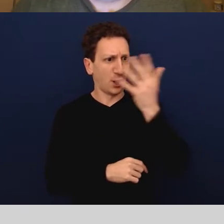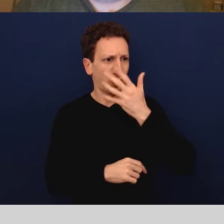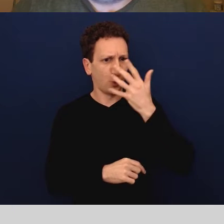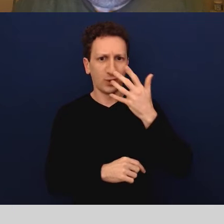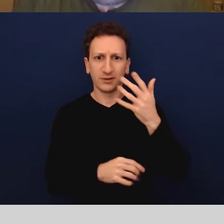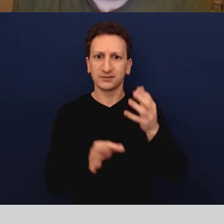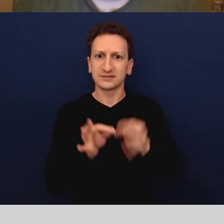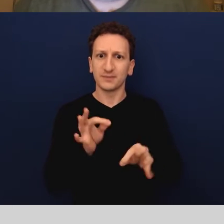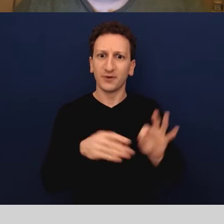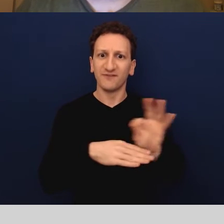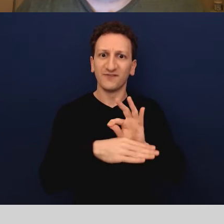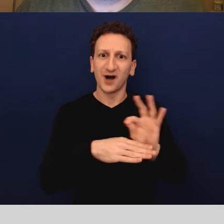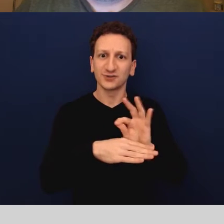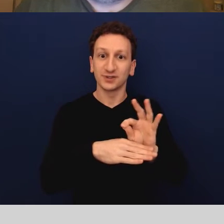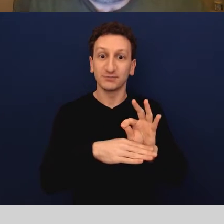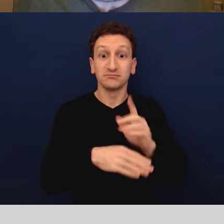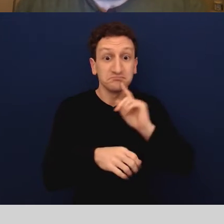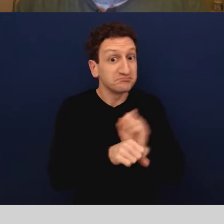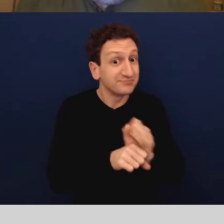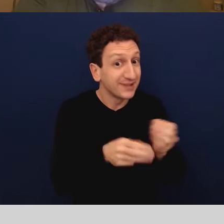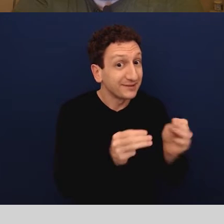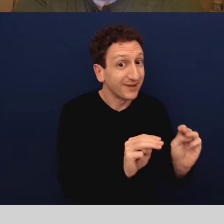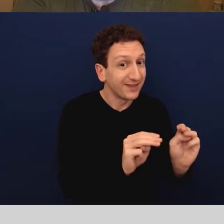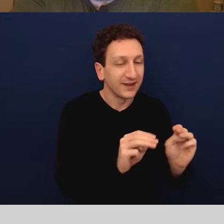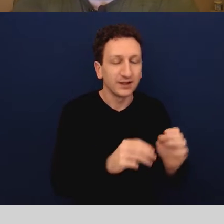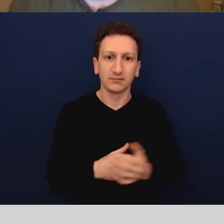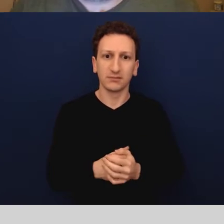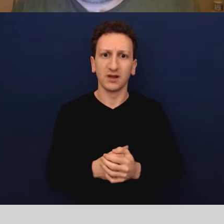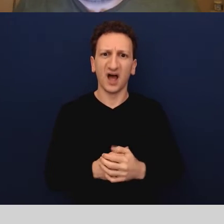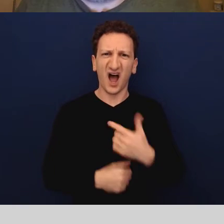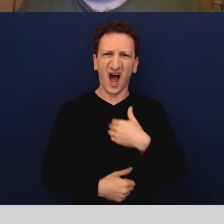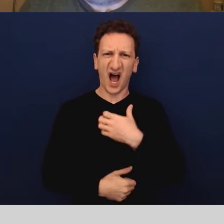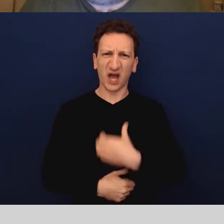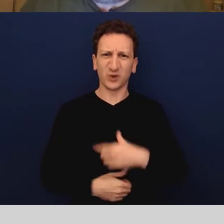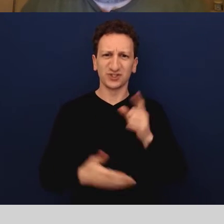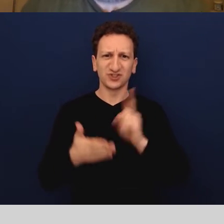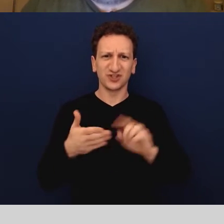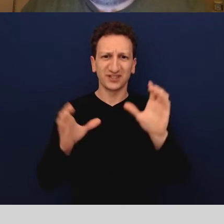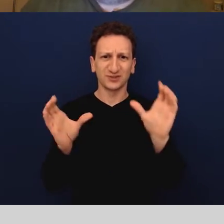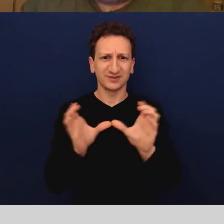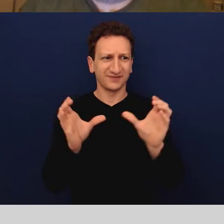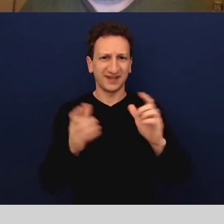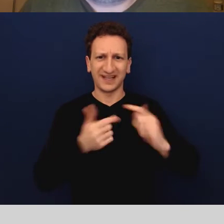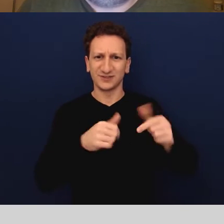It looks like a function. This is great. Can't you check, certificate, look like that. This sounds like a great interface.